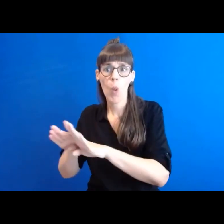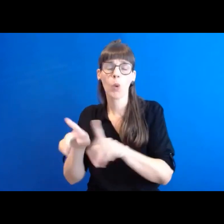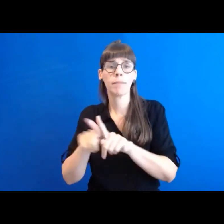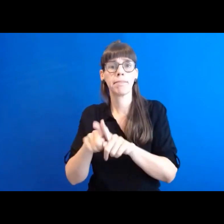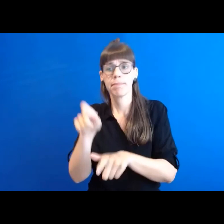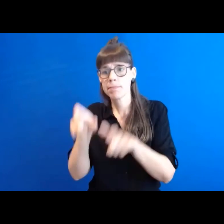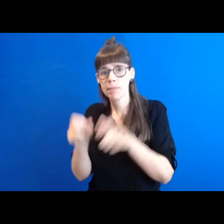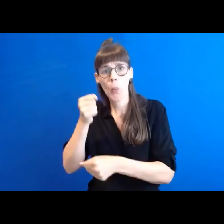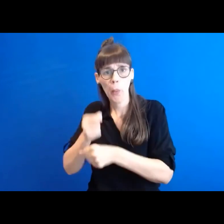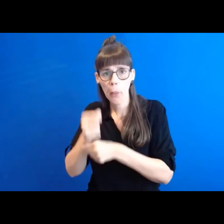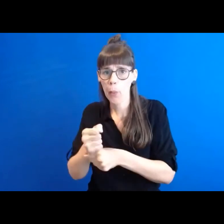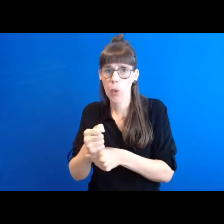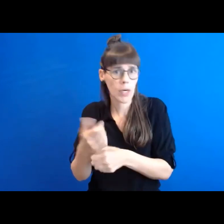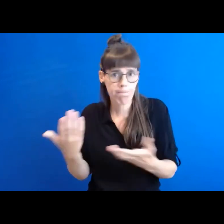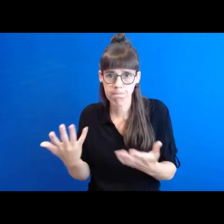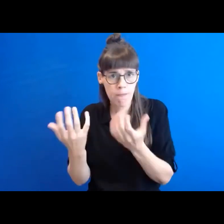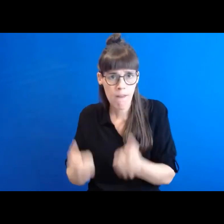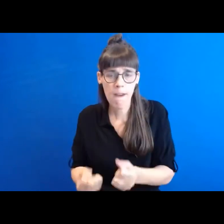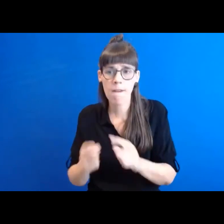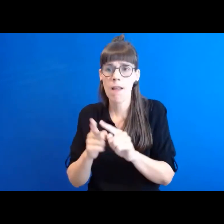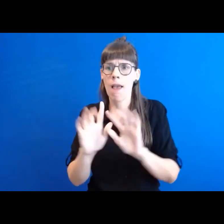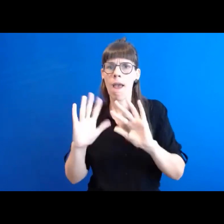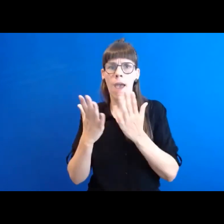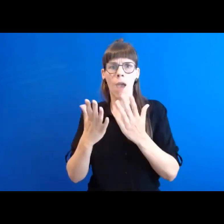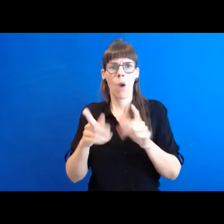in rehabilitation and care services as well with the closure of services,